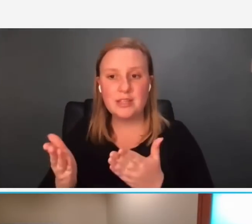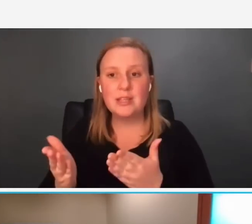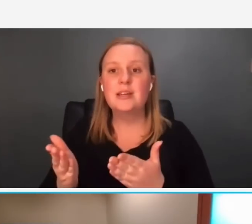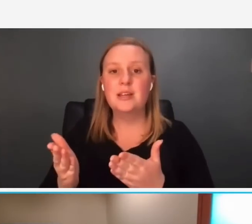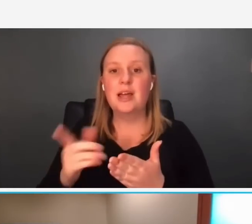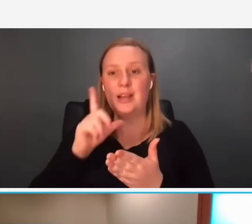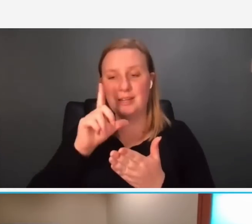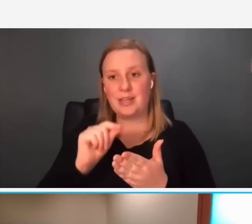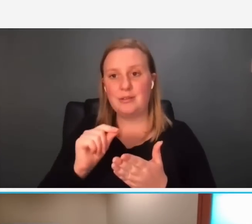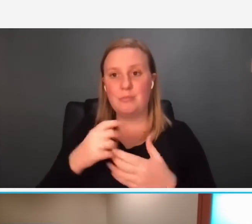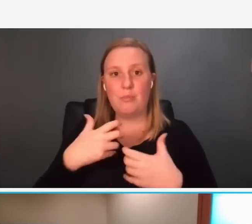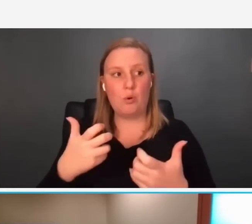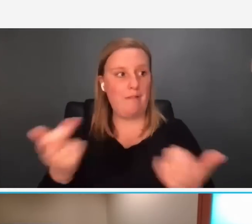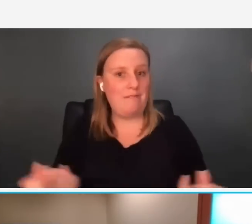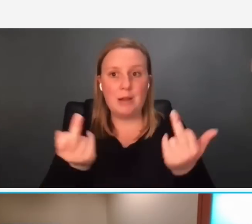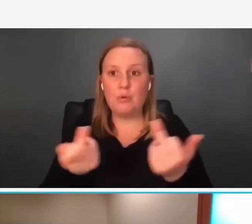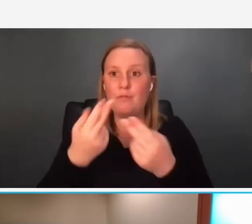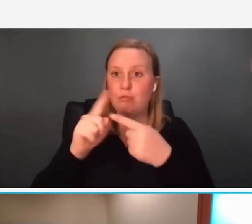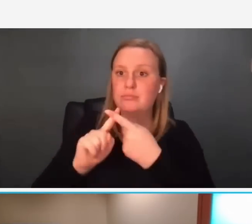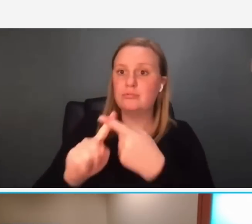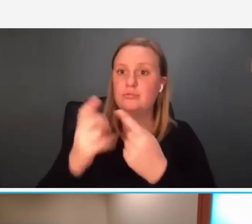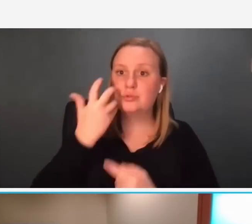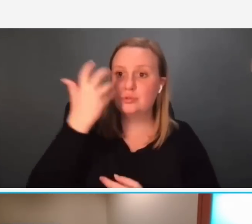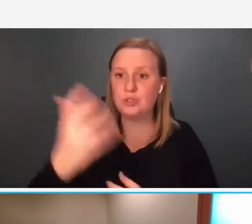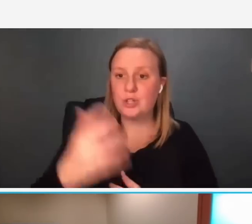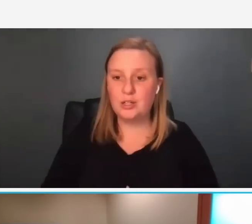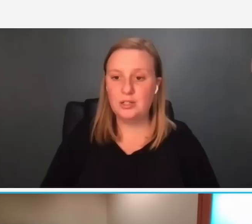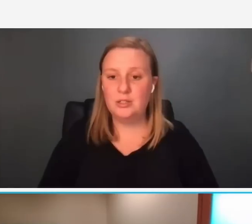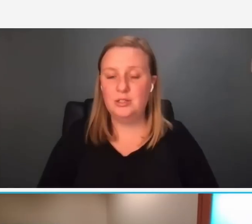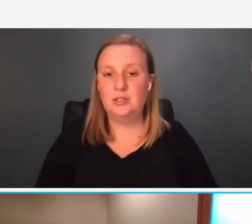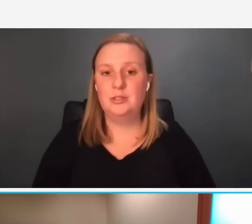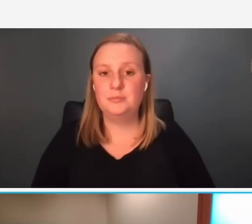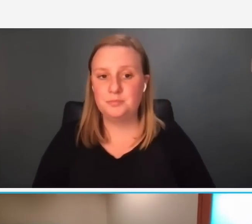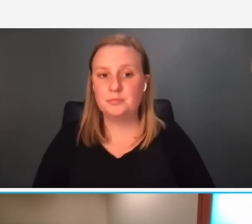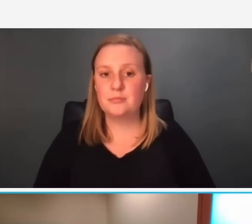Another constraint of the current regulatory scheme is assessment against standards is the minimum